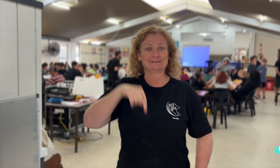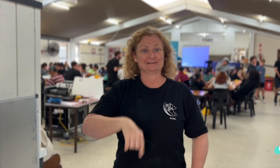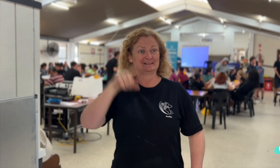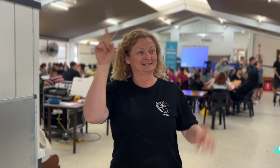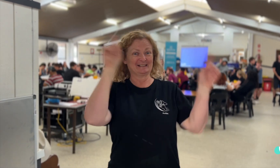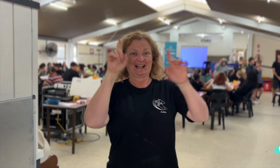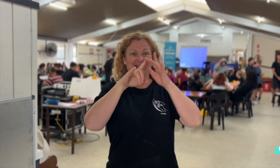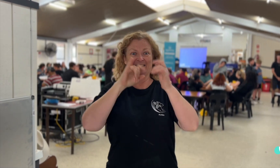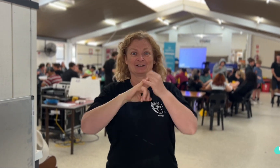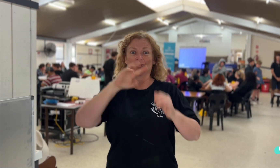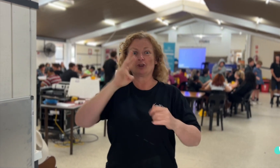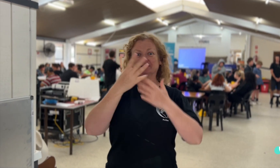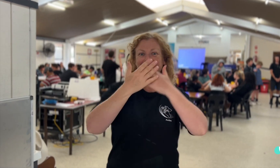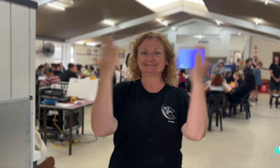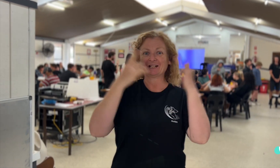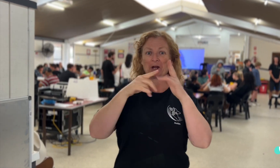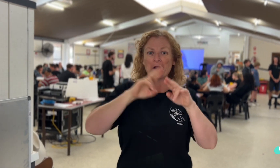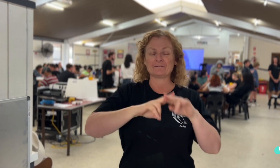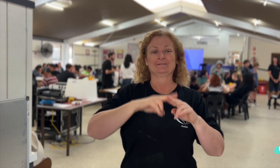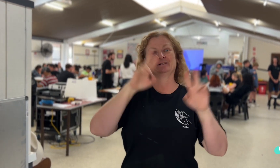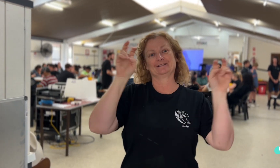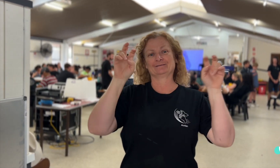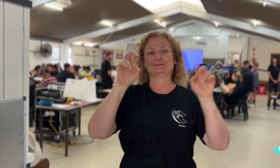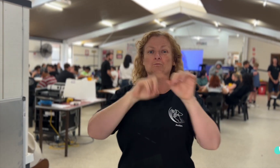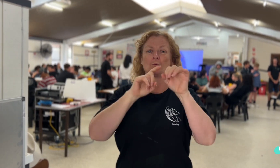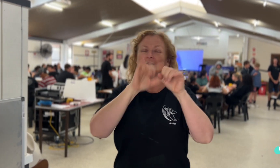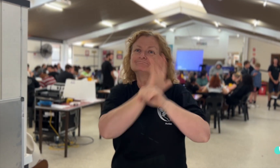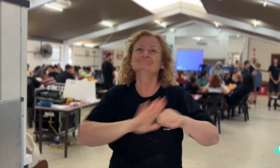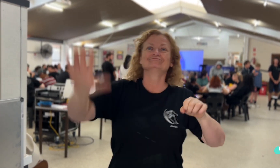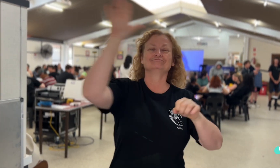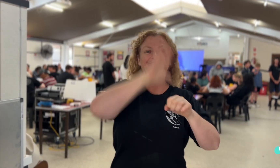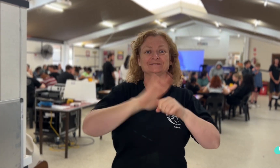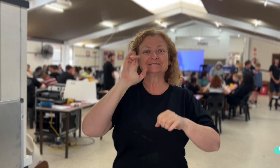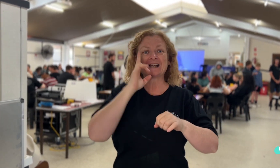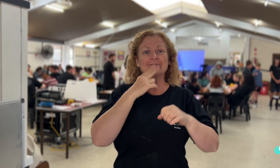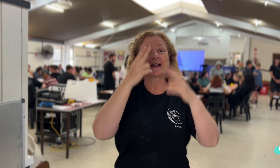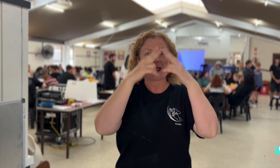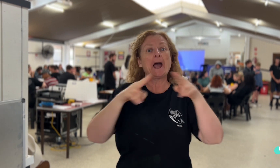Today is the third day of the Queensland statewide Deaf camp.